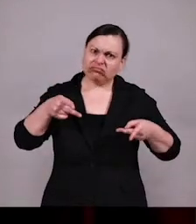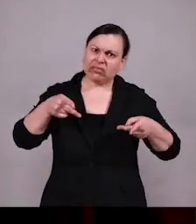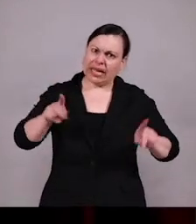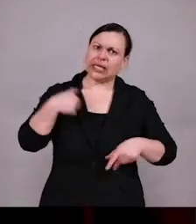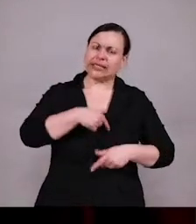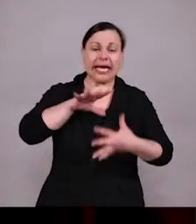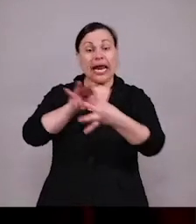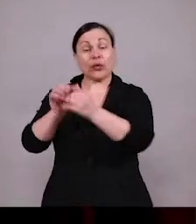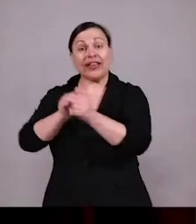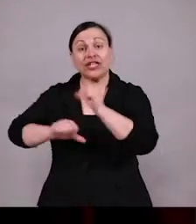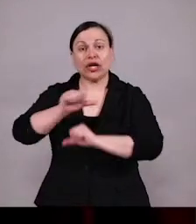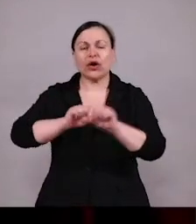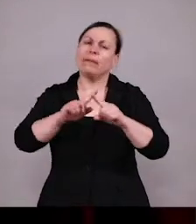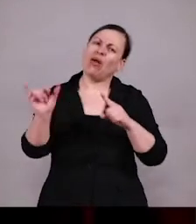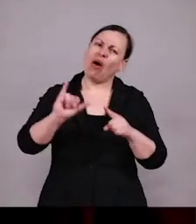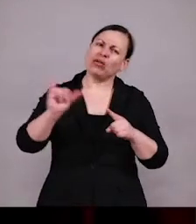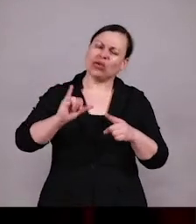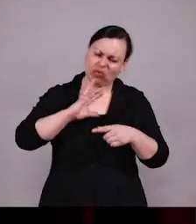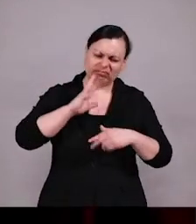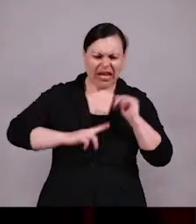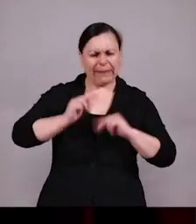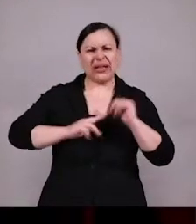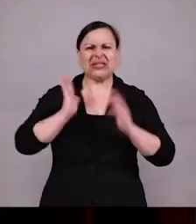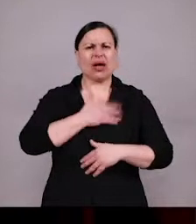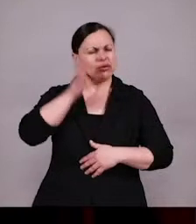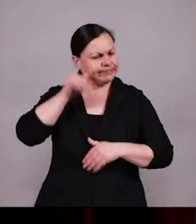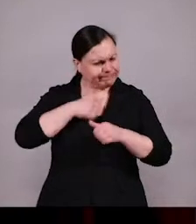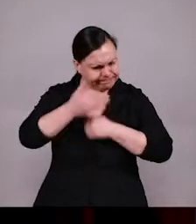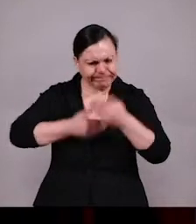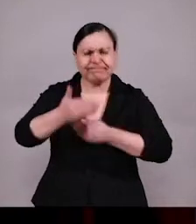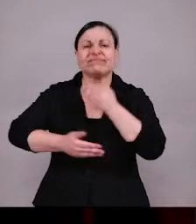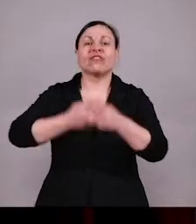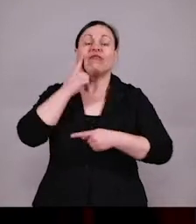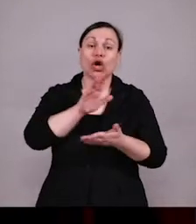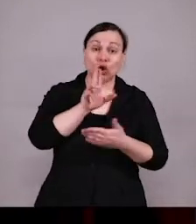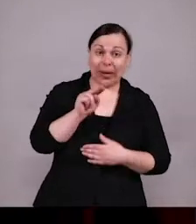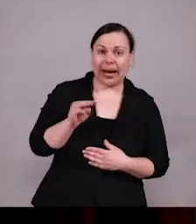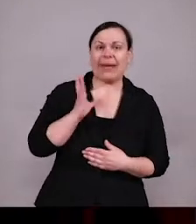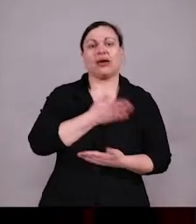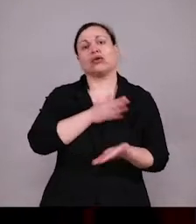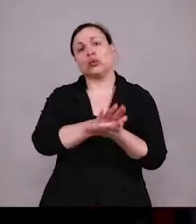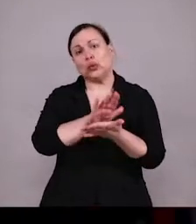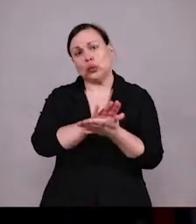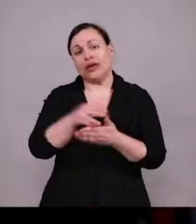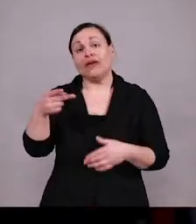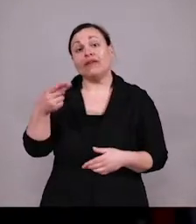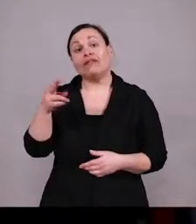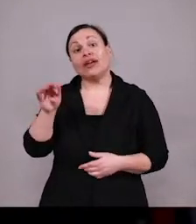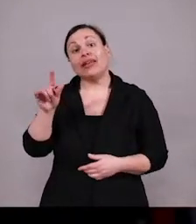but it builds institutional resiliency and long-term sustainability for UNM. Philanthropy is